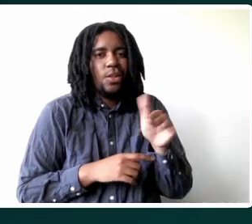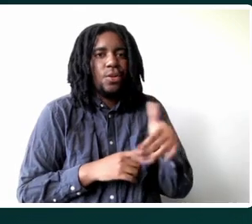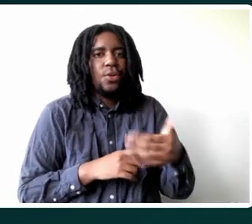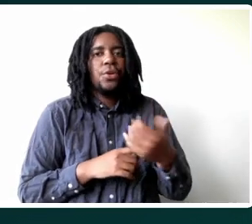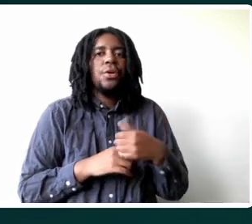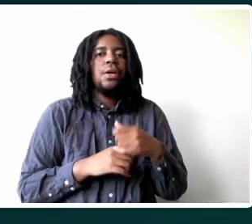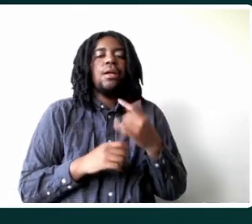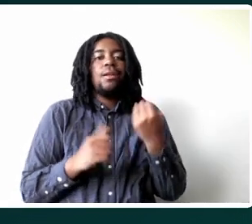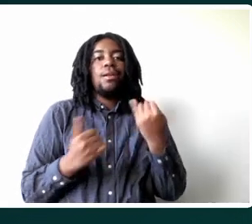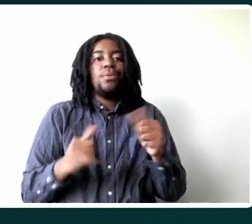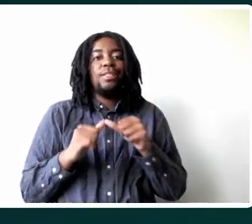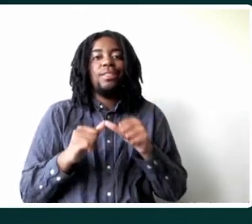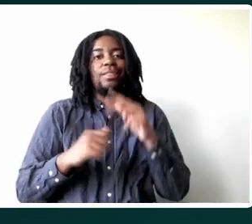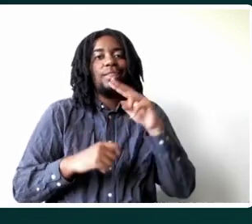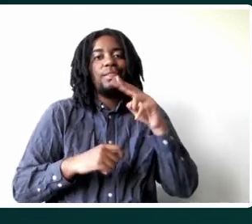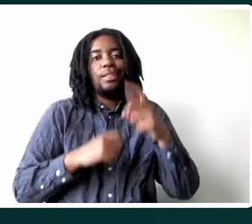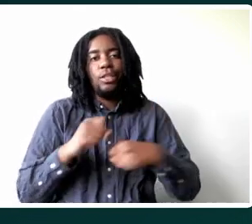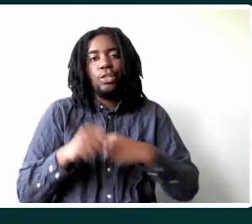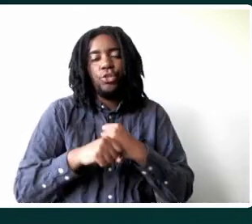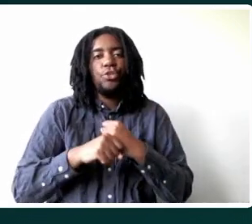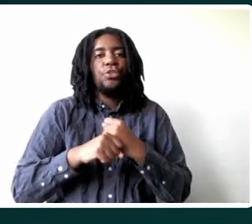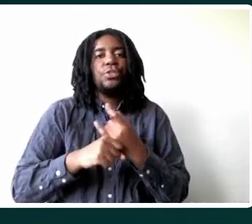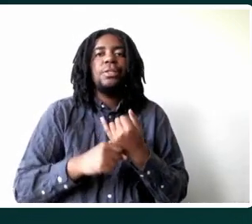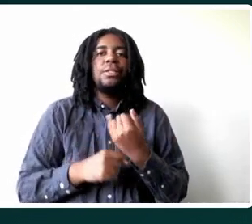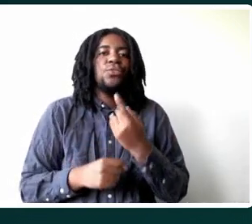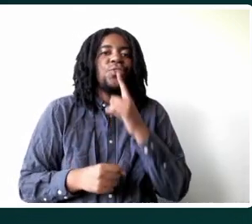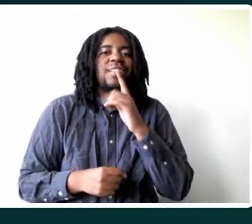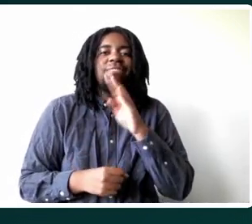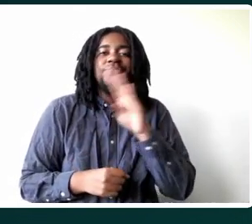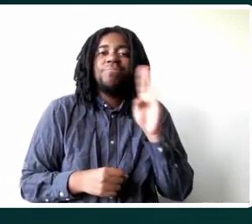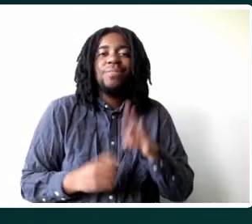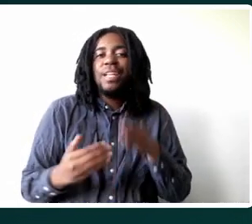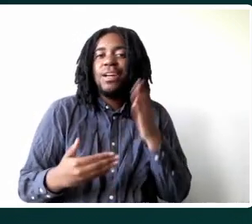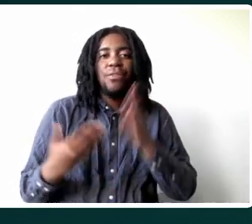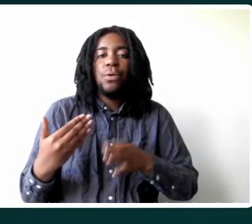it's really not a project that ever ends because the project of civic dialogue doesn't end. We're